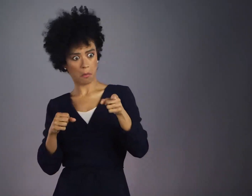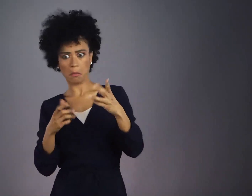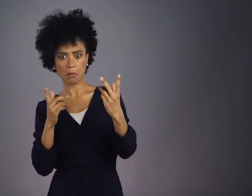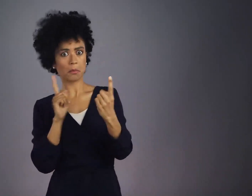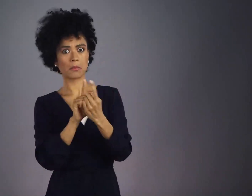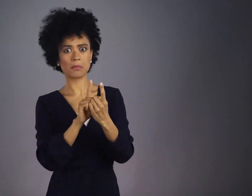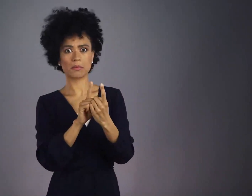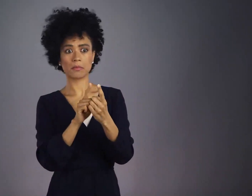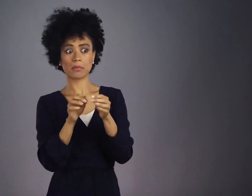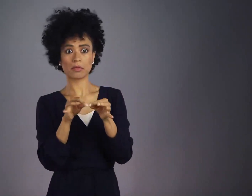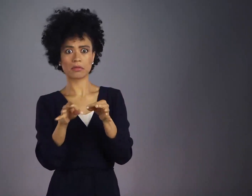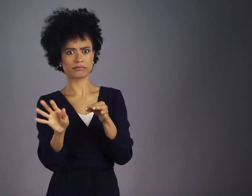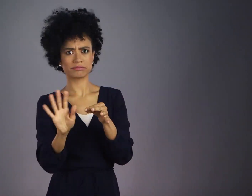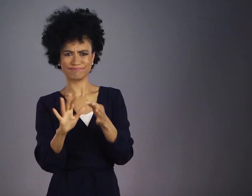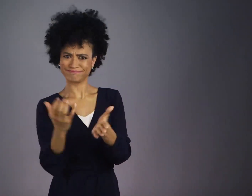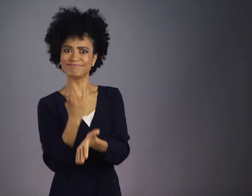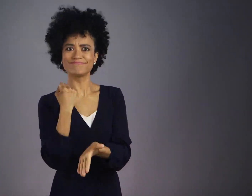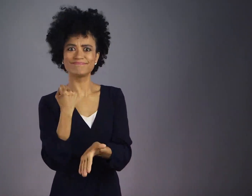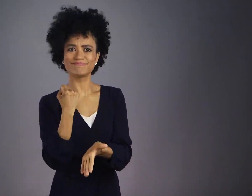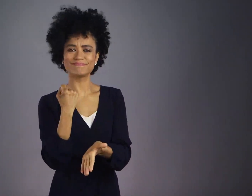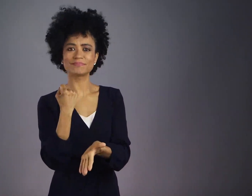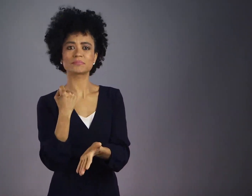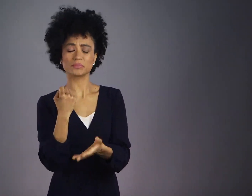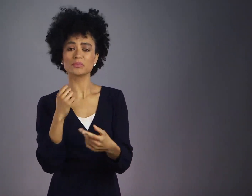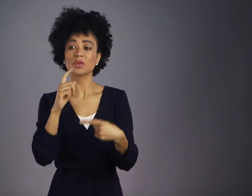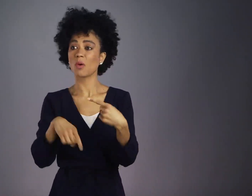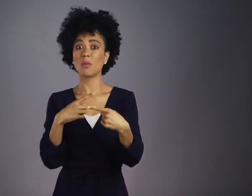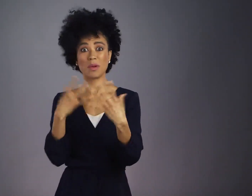But we don’t delay if it can be avoided.